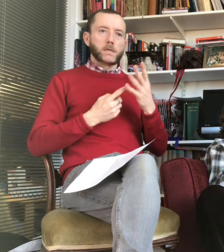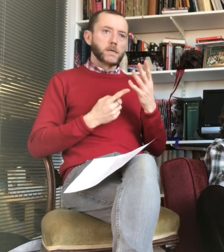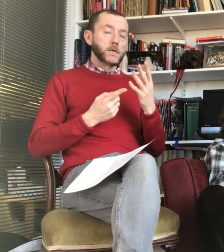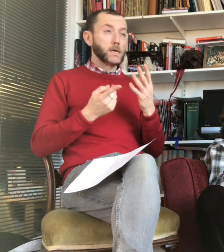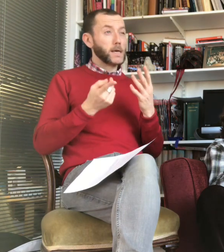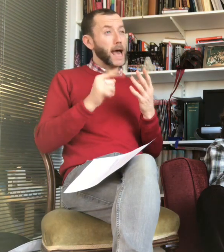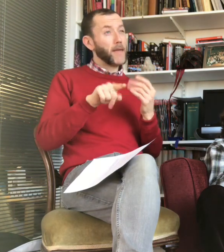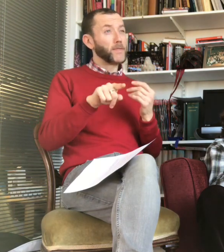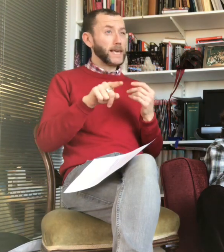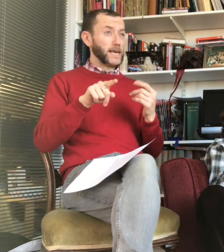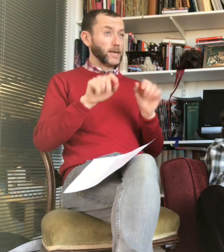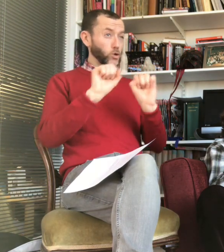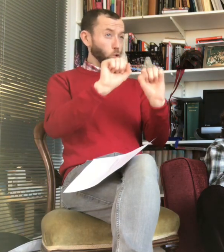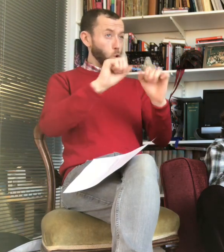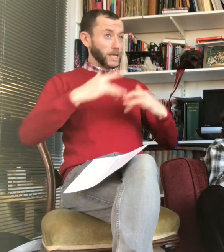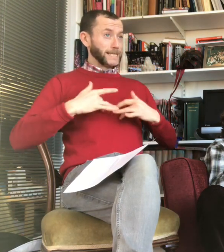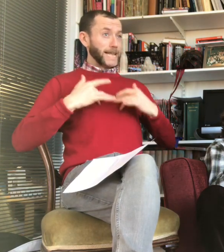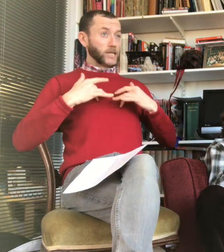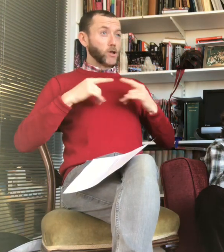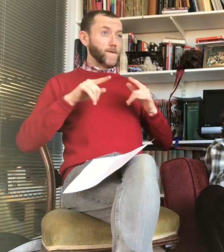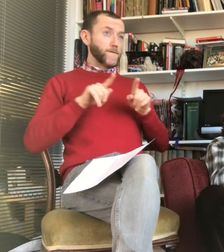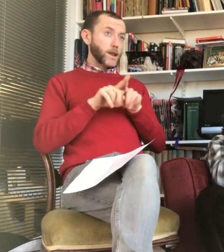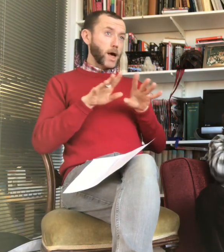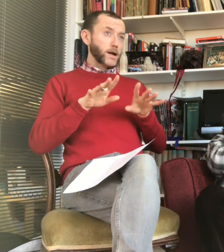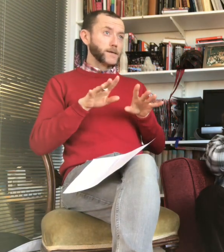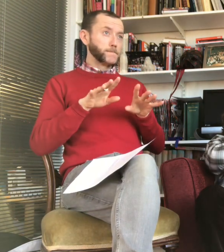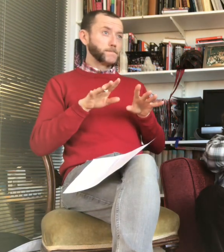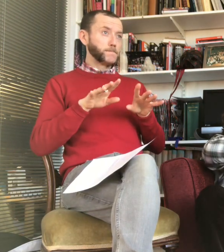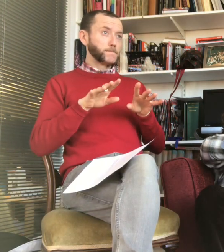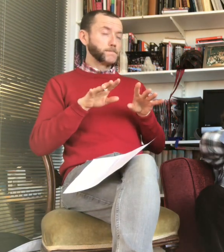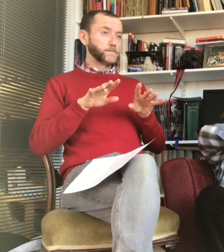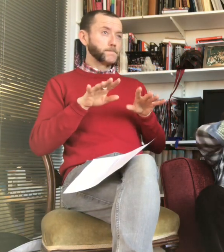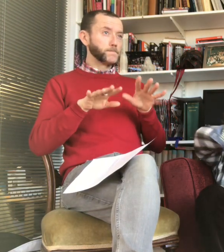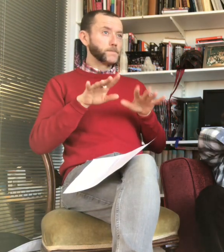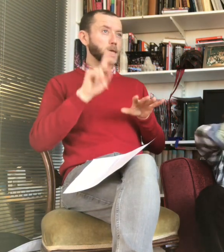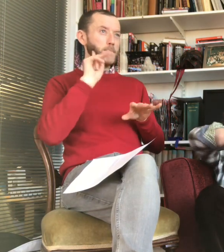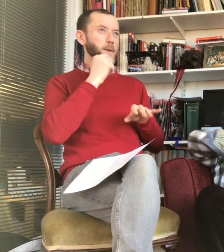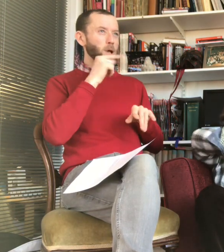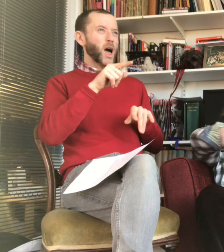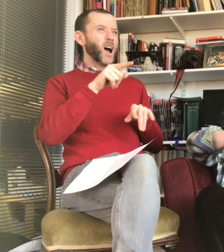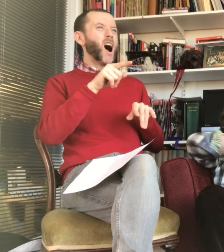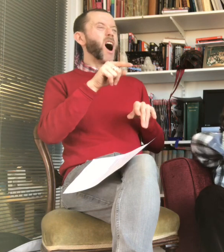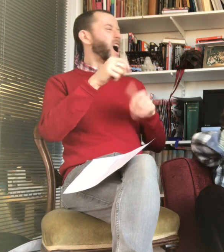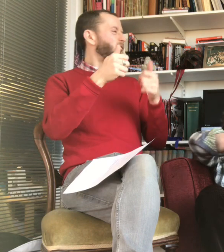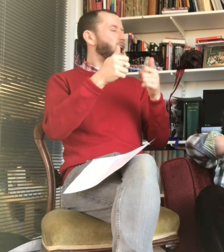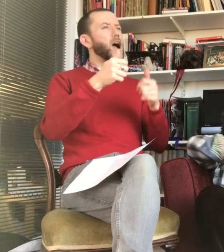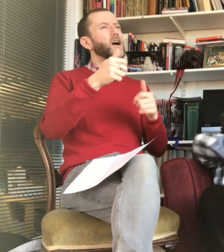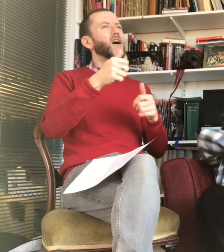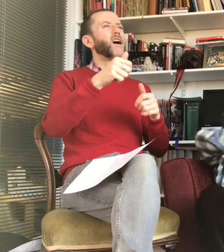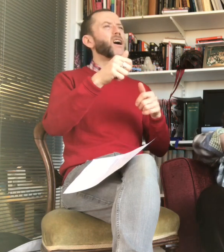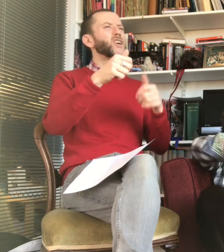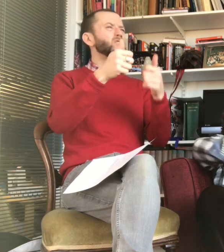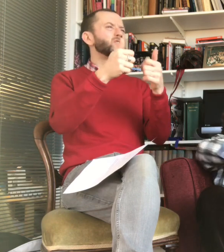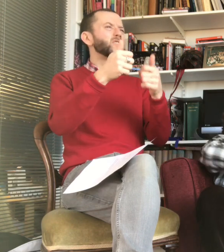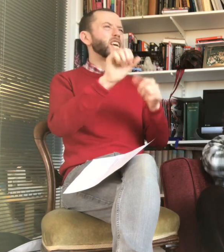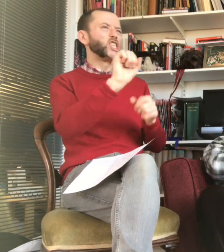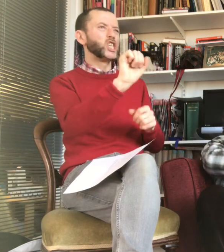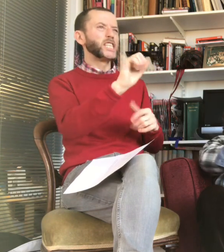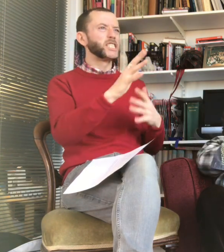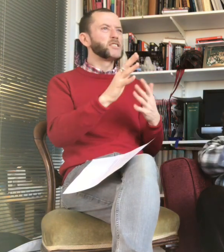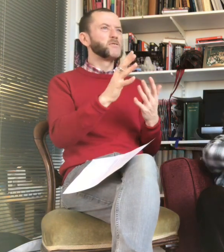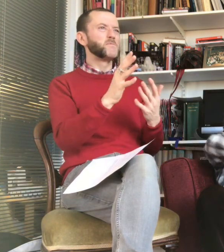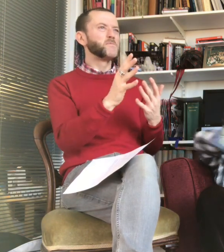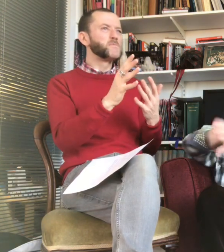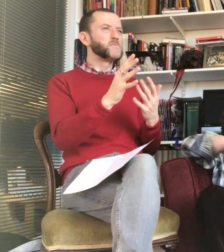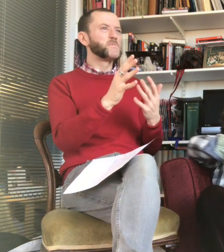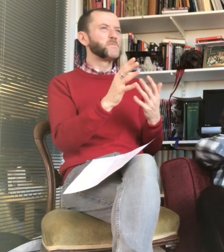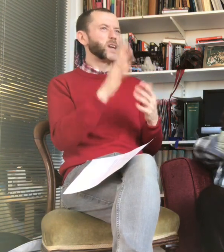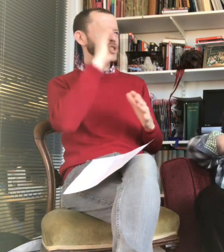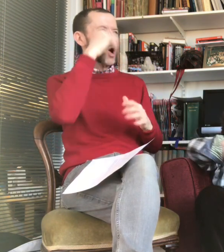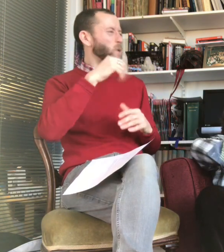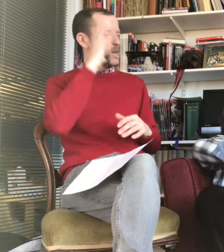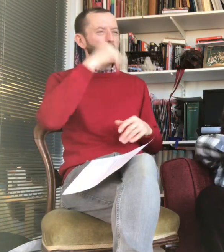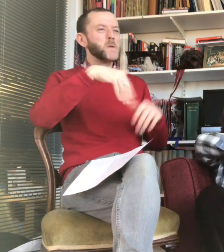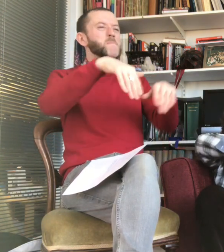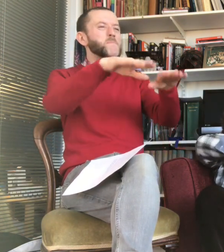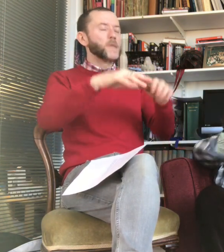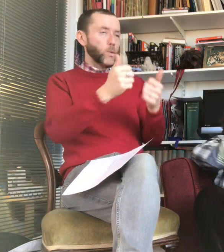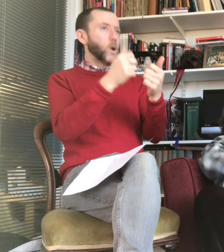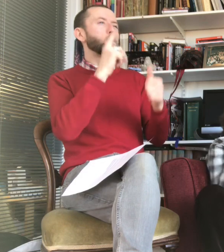sense of, sort of, people going "Oh she's...", "don't worry, don't worry...I'll tell you later".